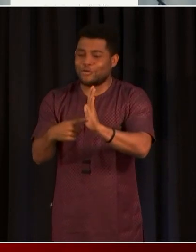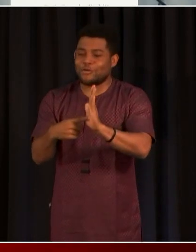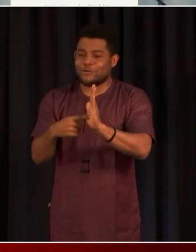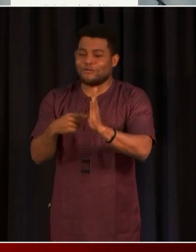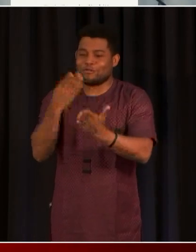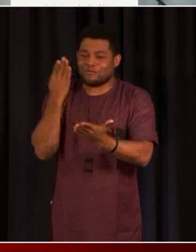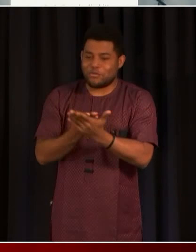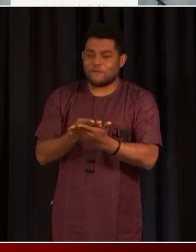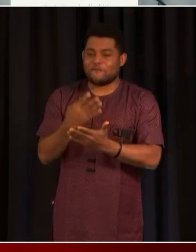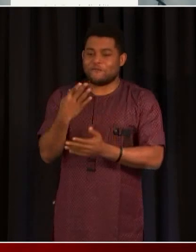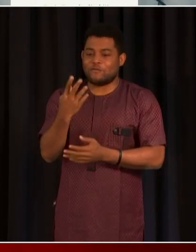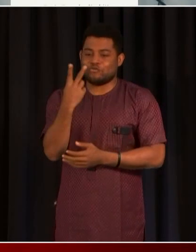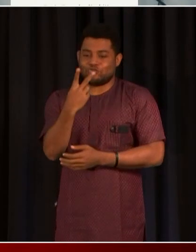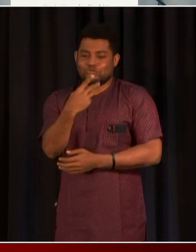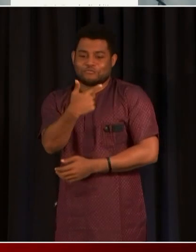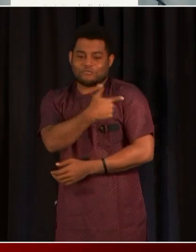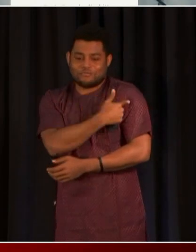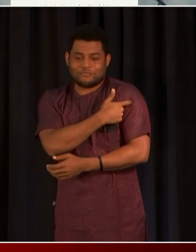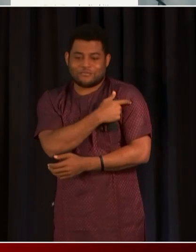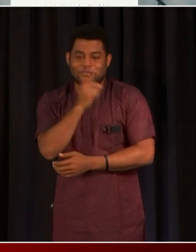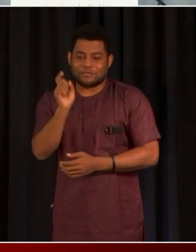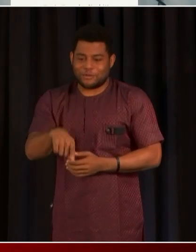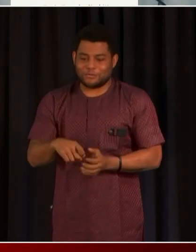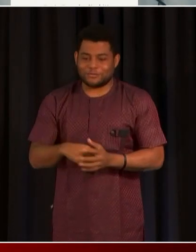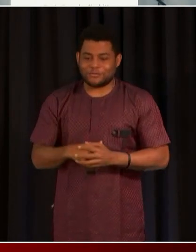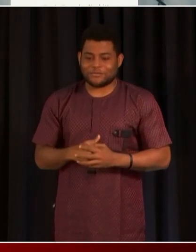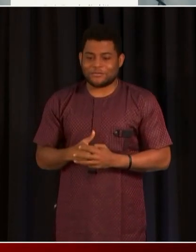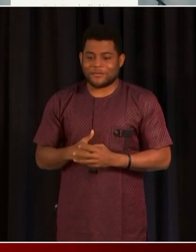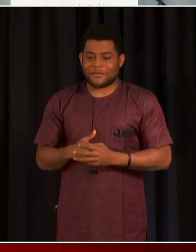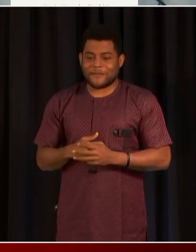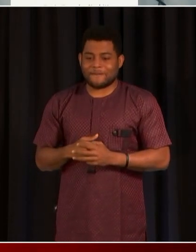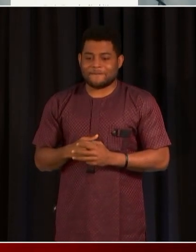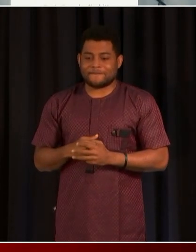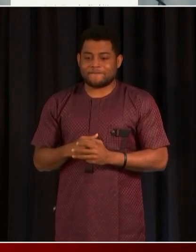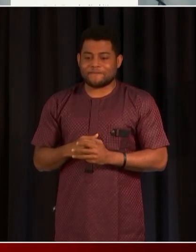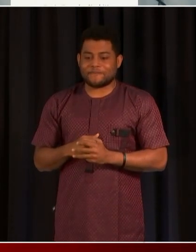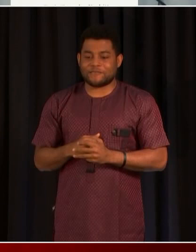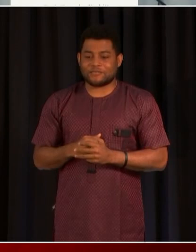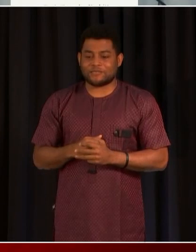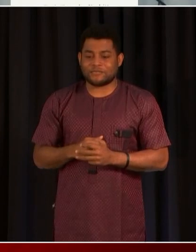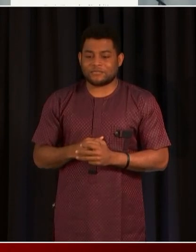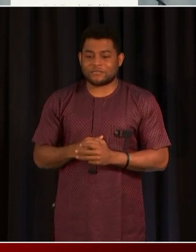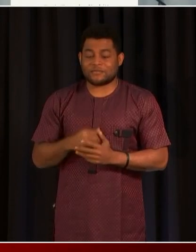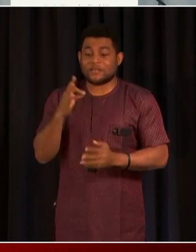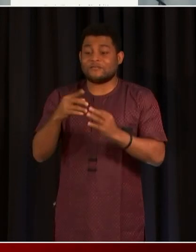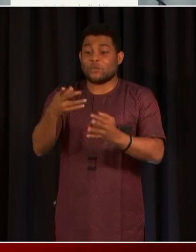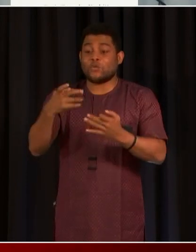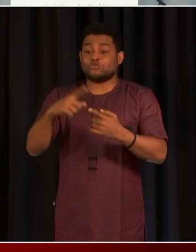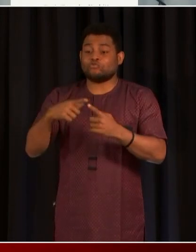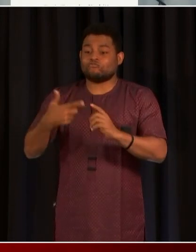Any renewals for those applications should also provide a proof of a vaccine. And as I mentioned before,